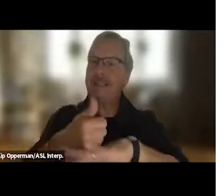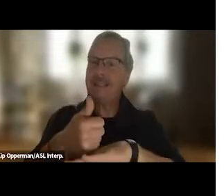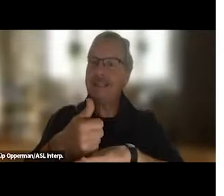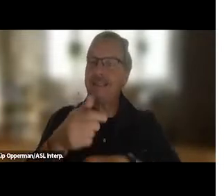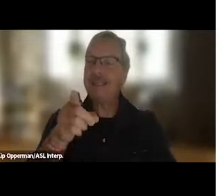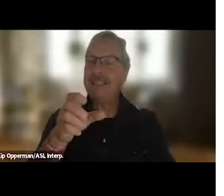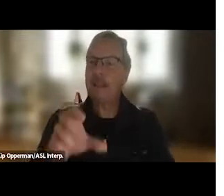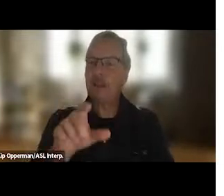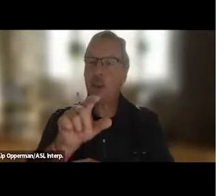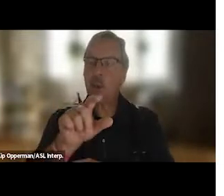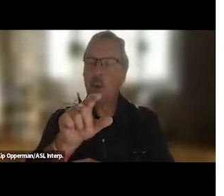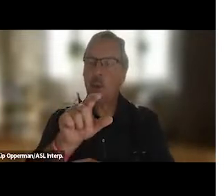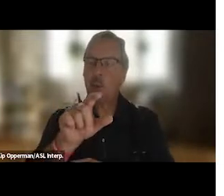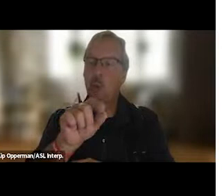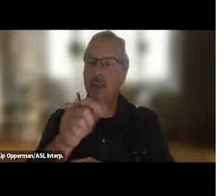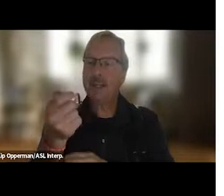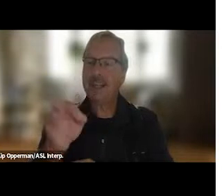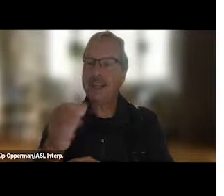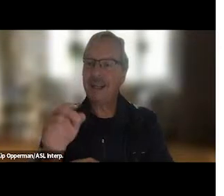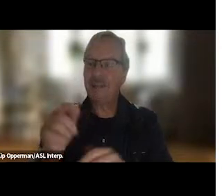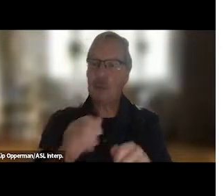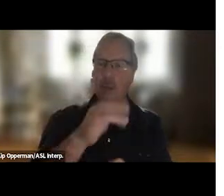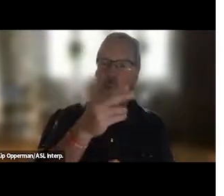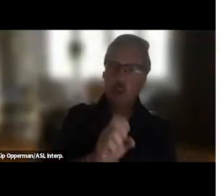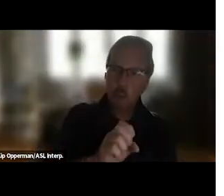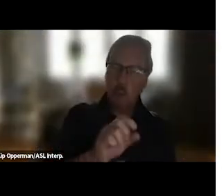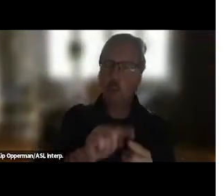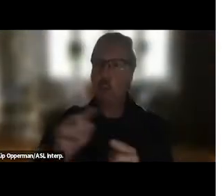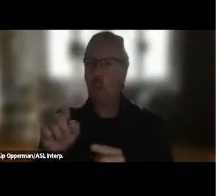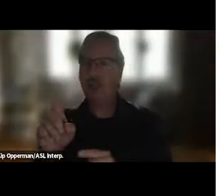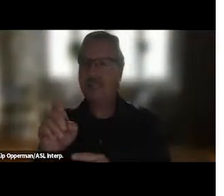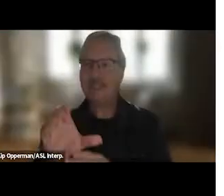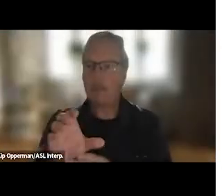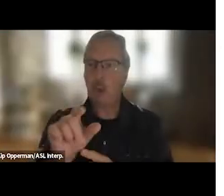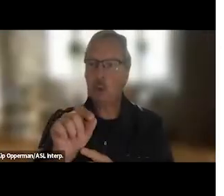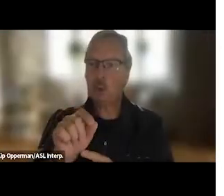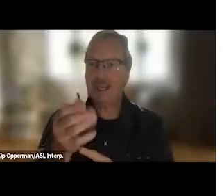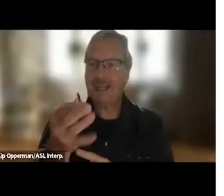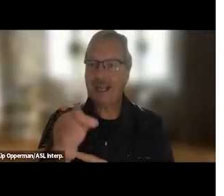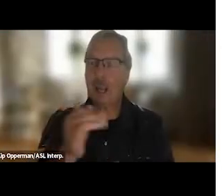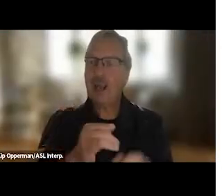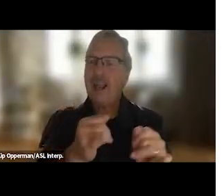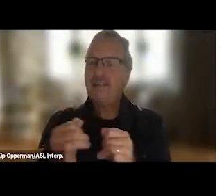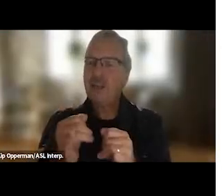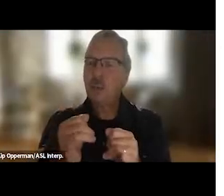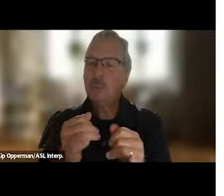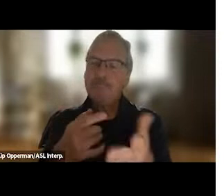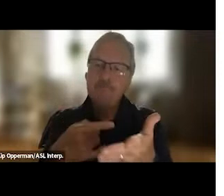we basically from June to December of 2019, had individual conversations with every warden,